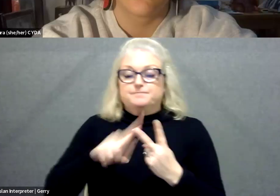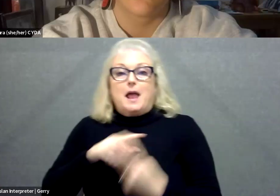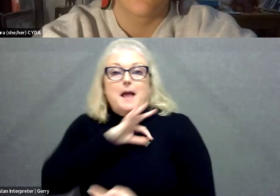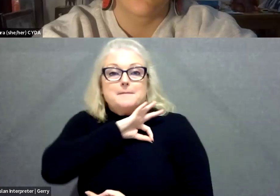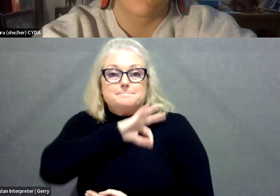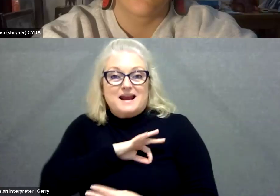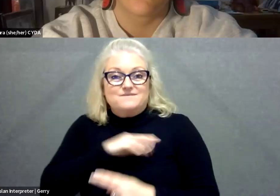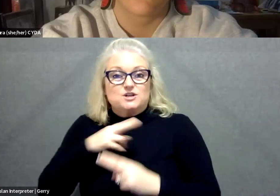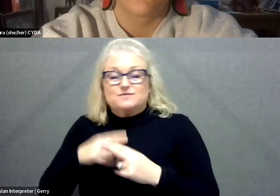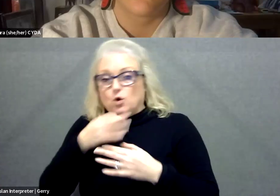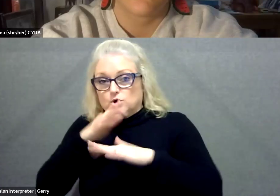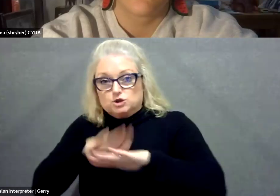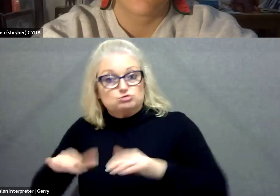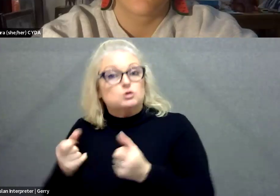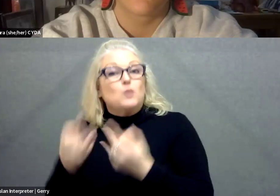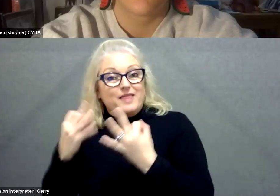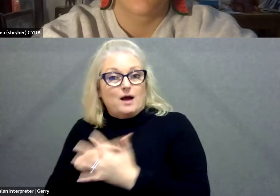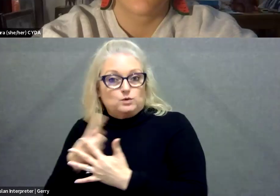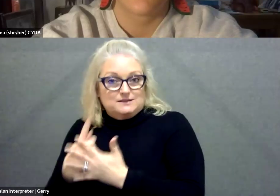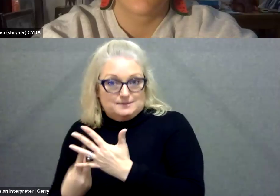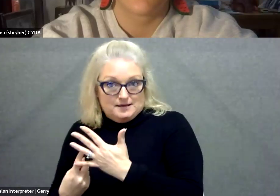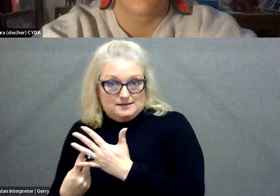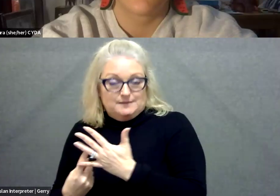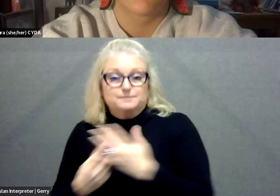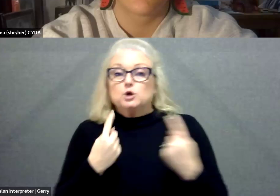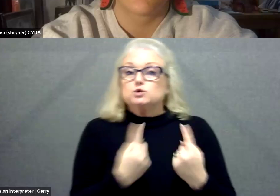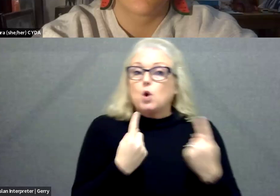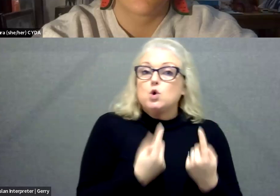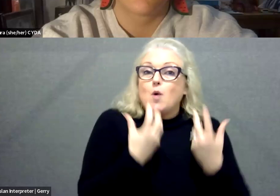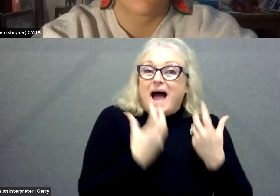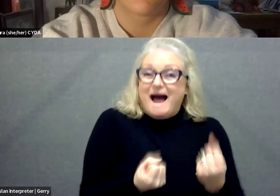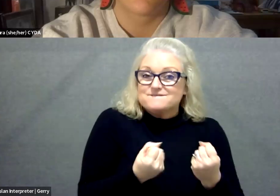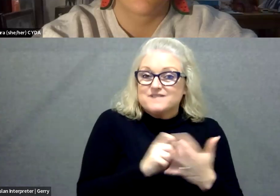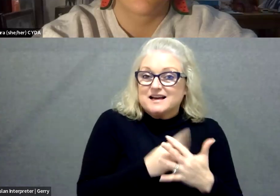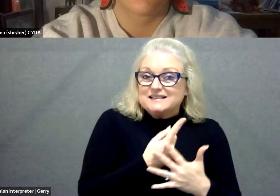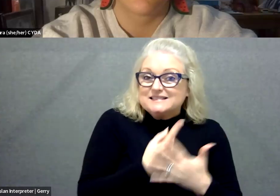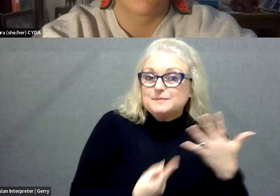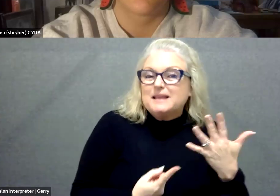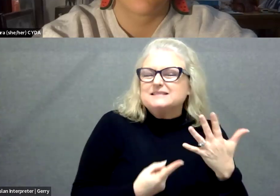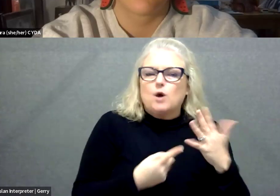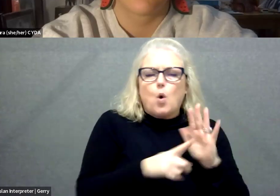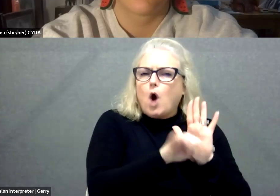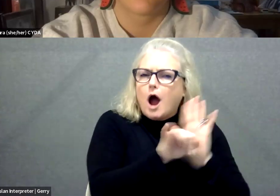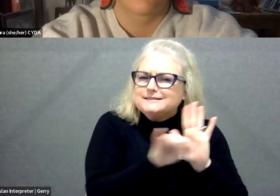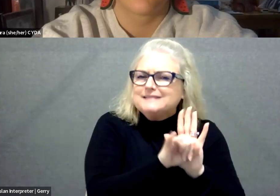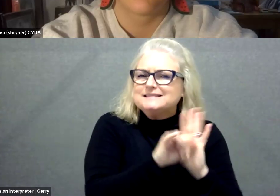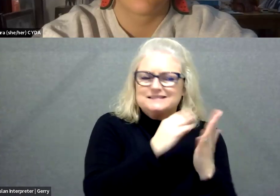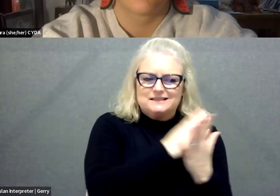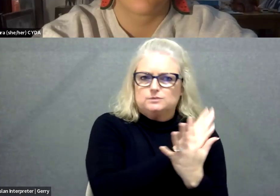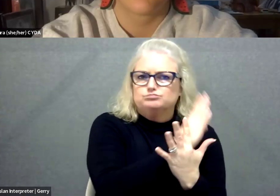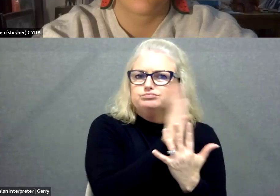disability representation of diverse identities like disability in media, whether that's books or